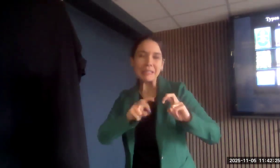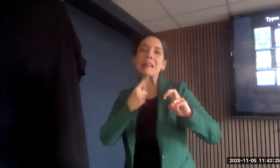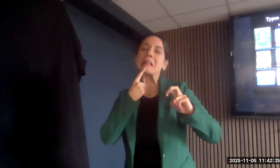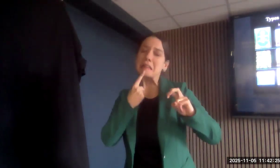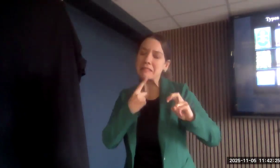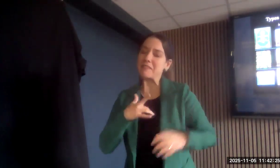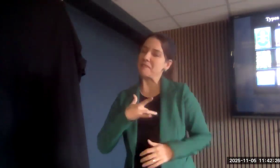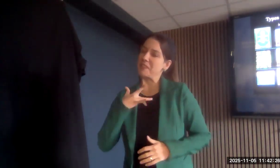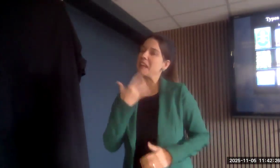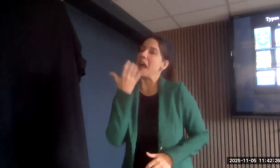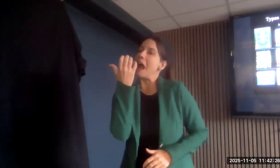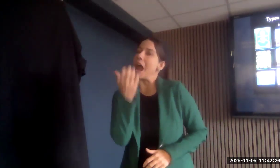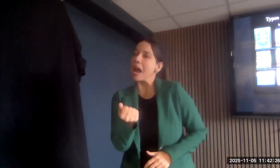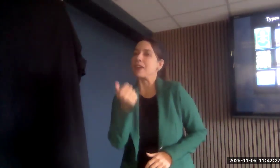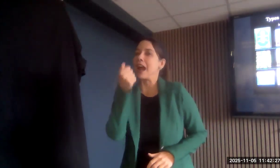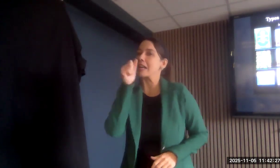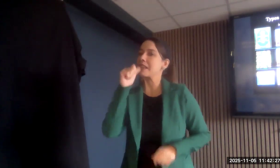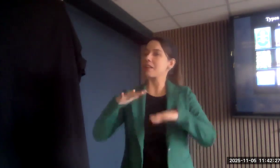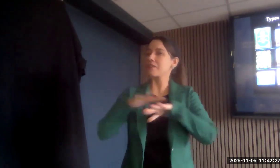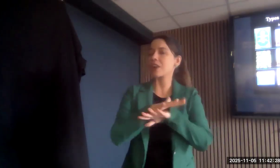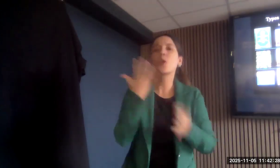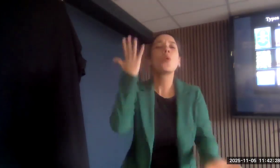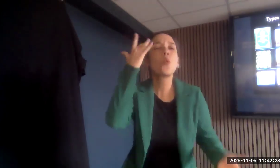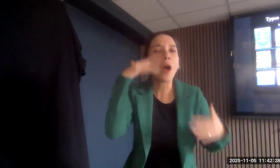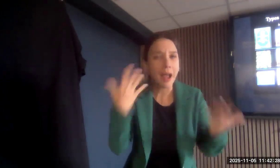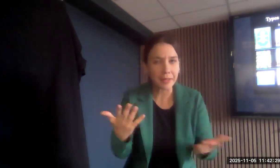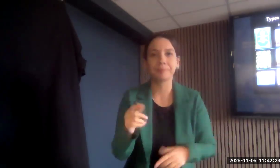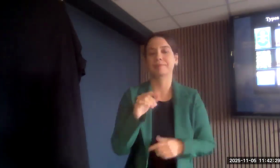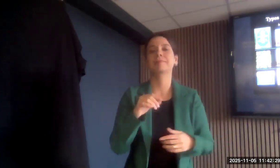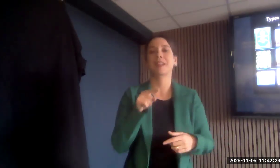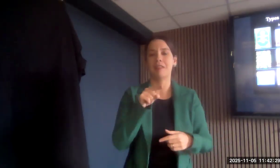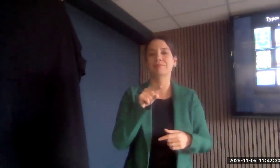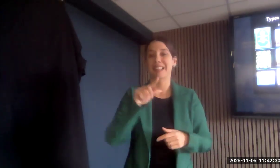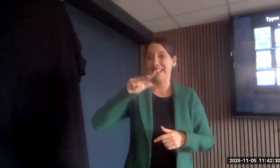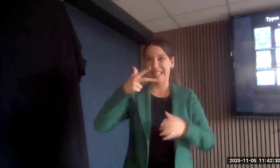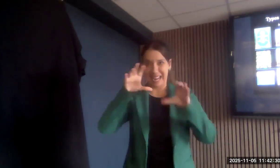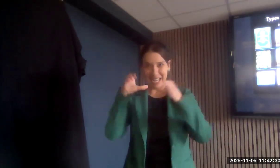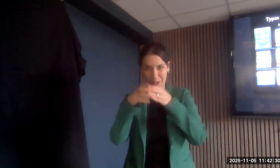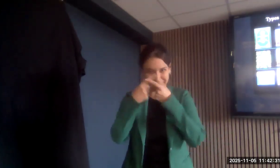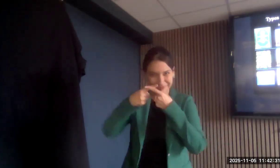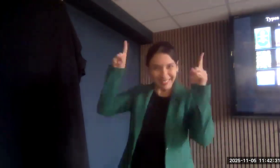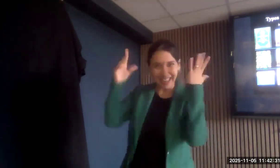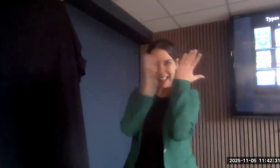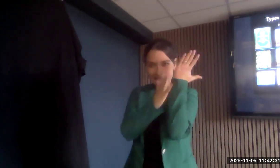So the first researcher that I mentioned earlier, they felt that there was ASL influence into Libras.